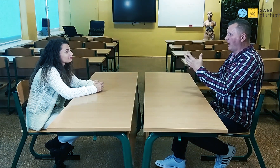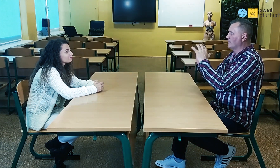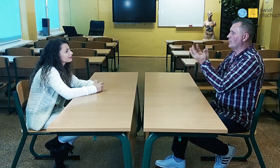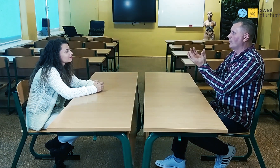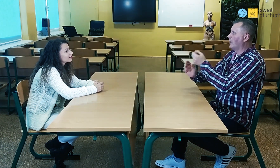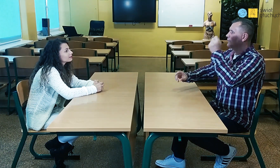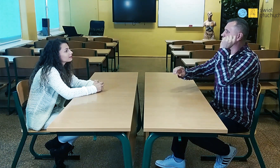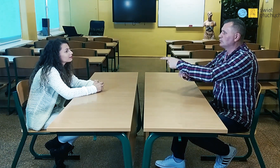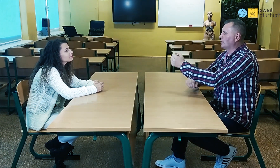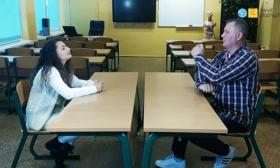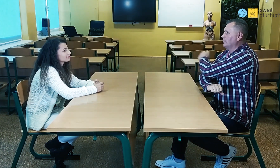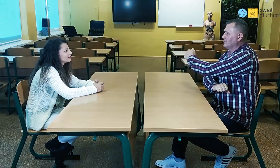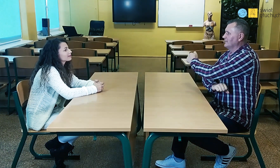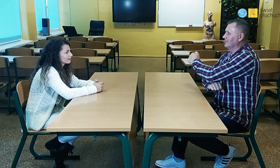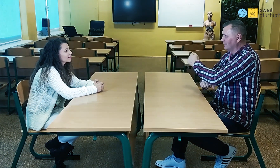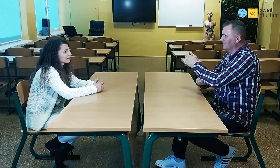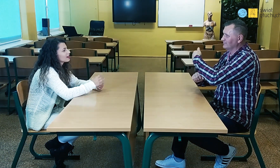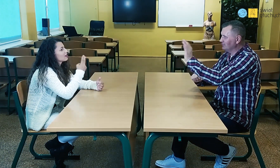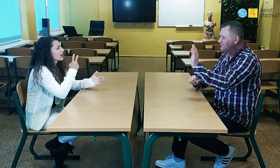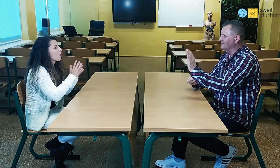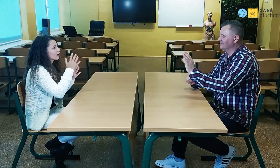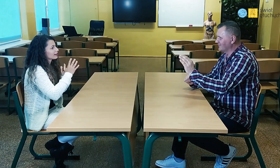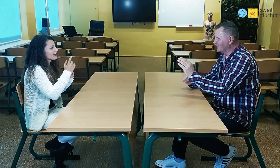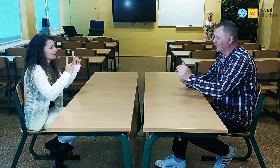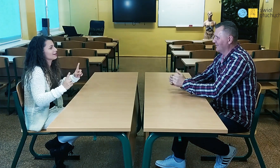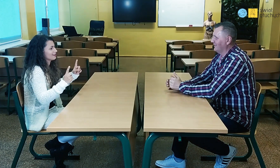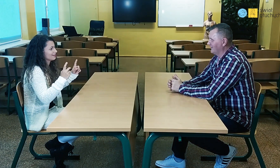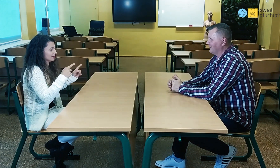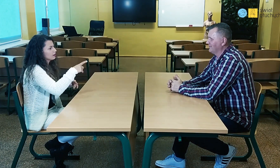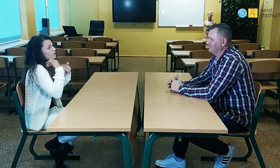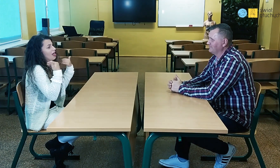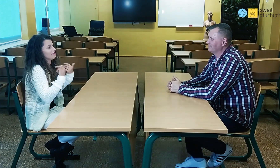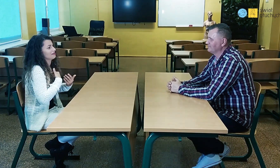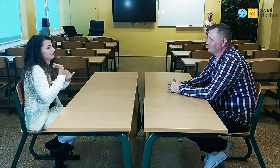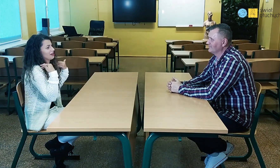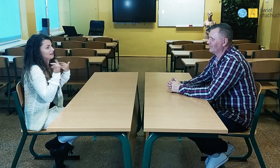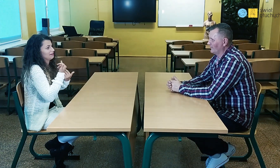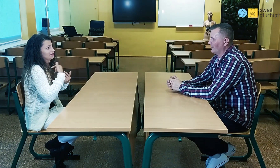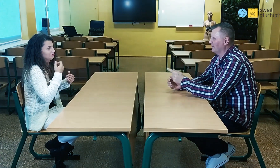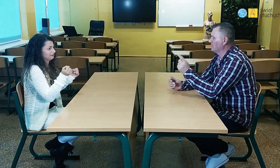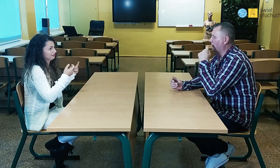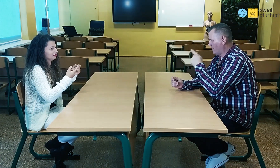If you got hit, you were out. In gym class, we always played "dodgeball."